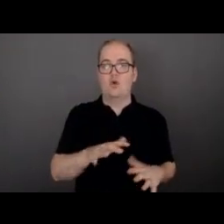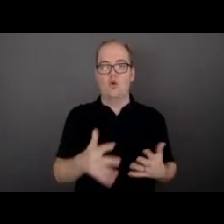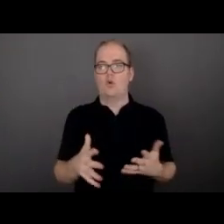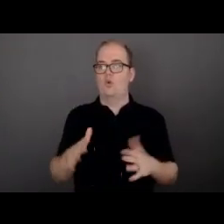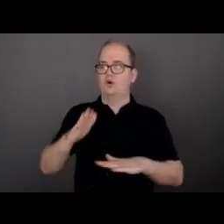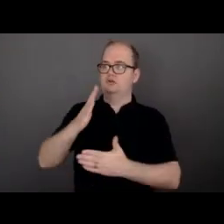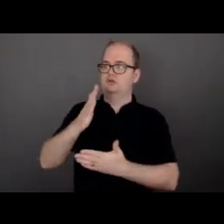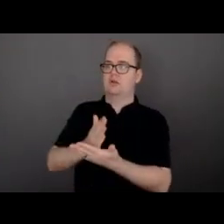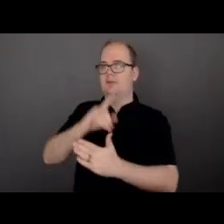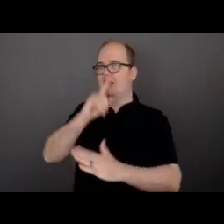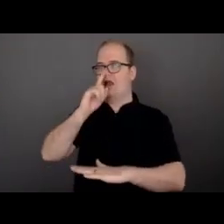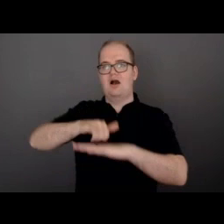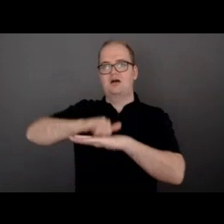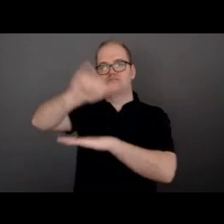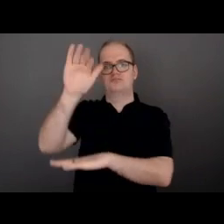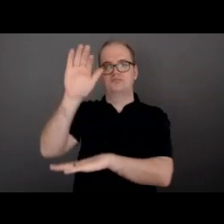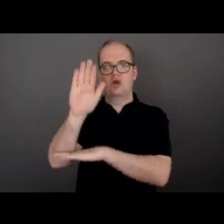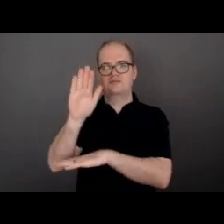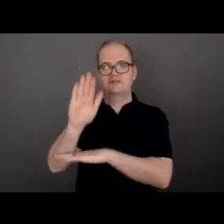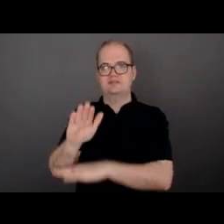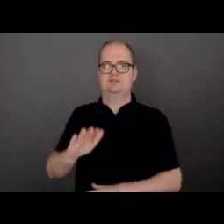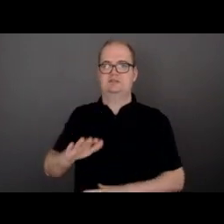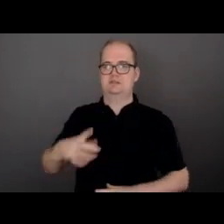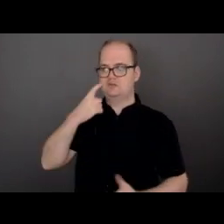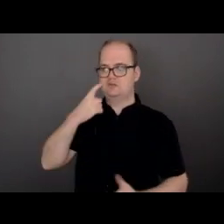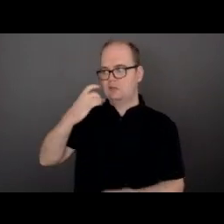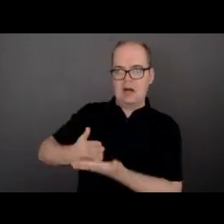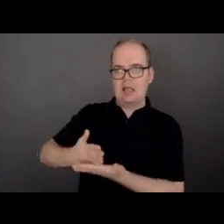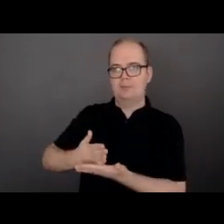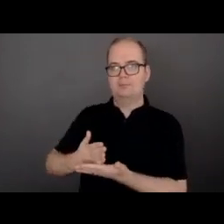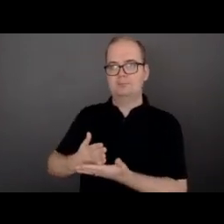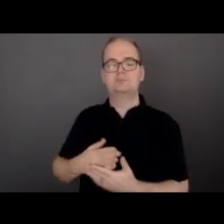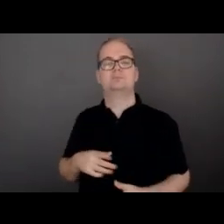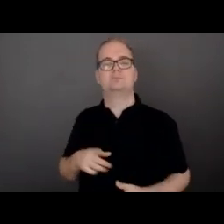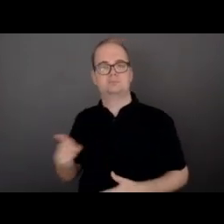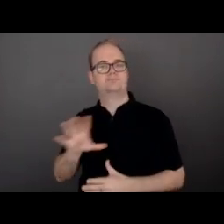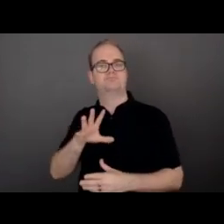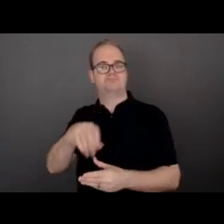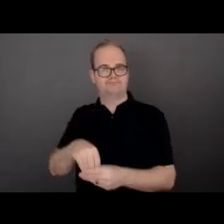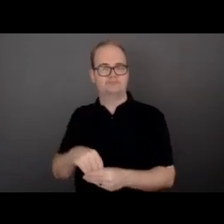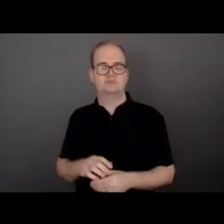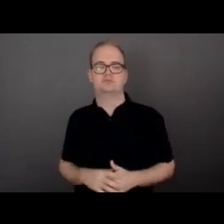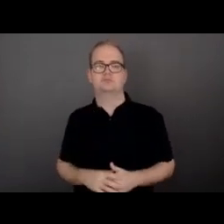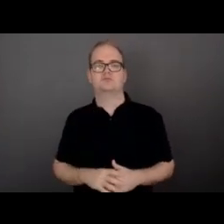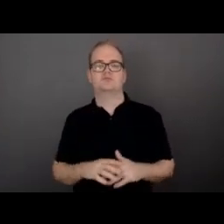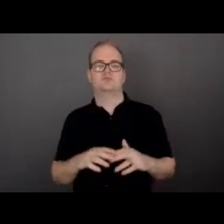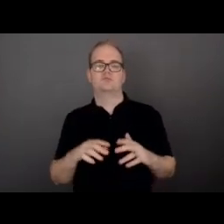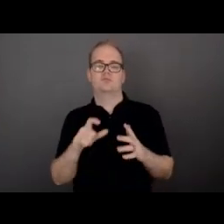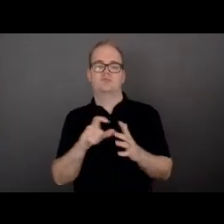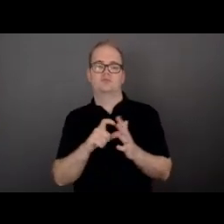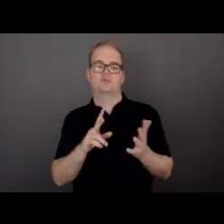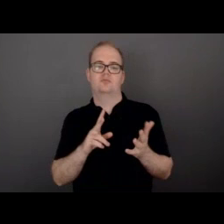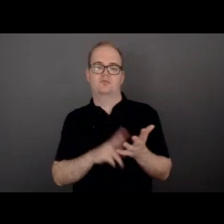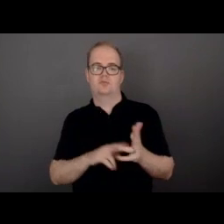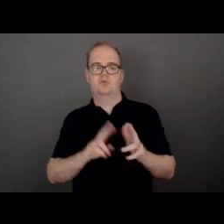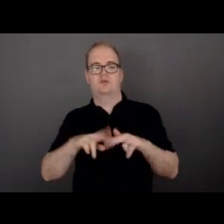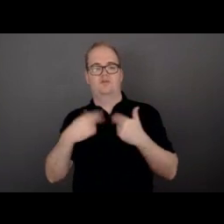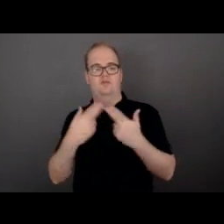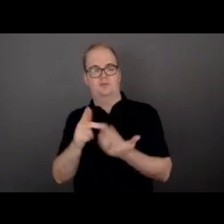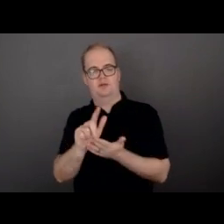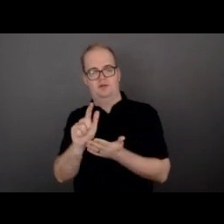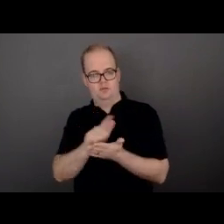And with our DV duty lawyer services, family law duty lawyer service and family advocacy